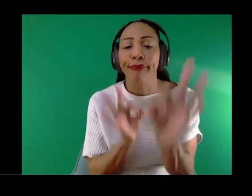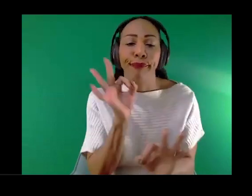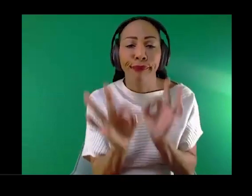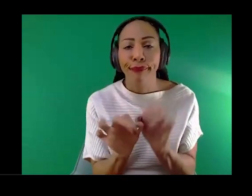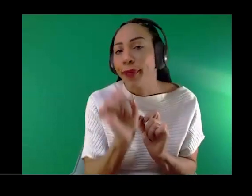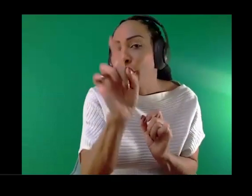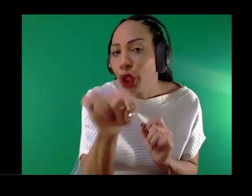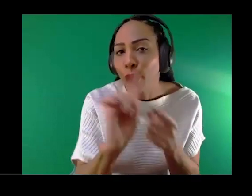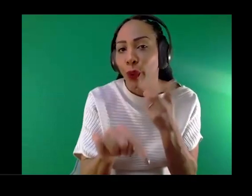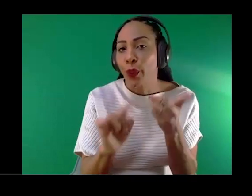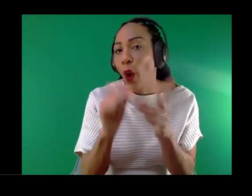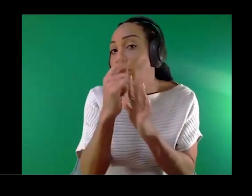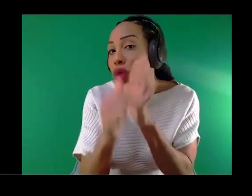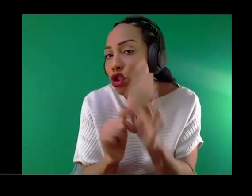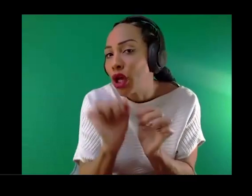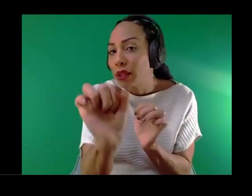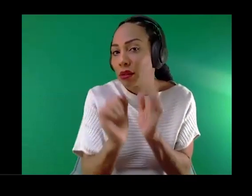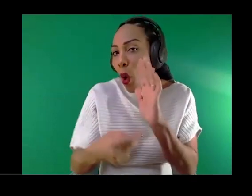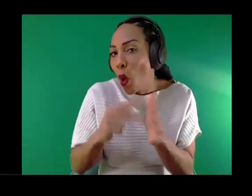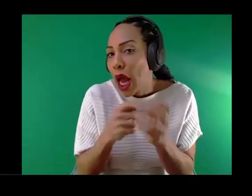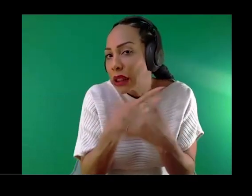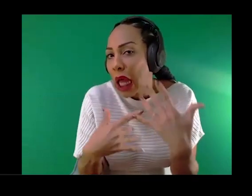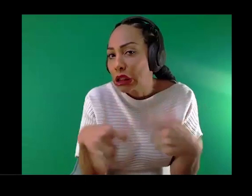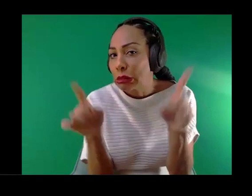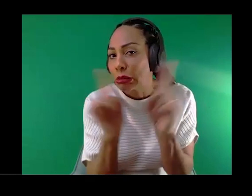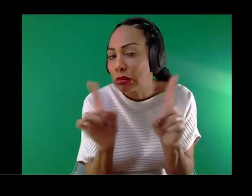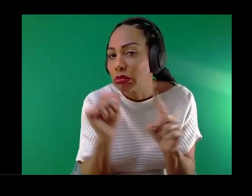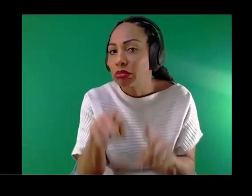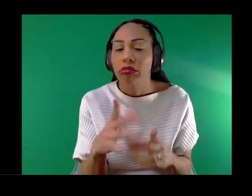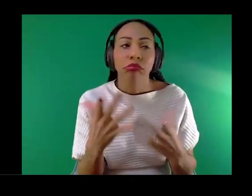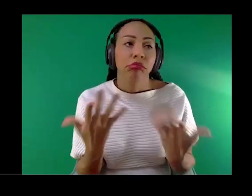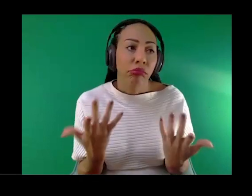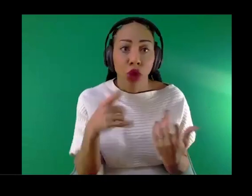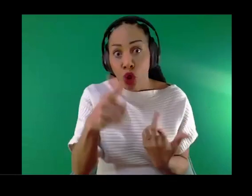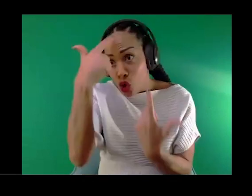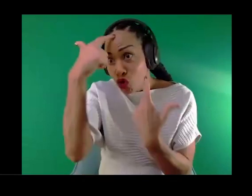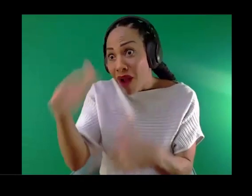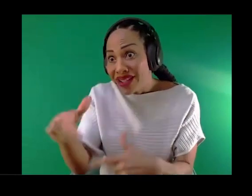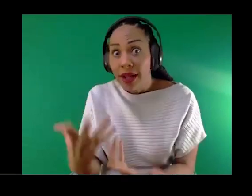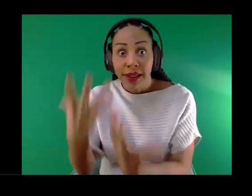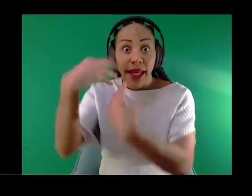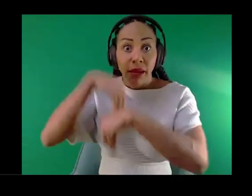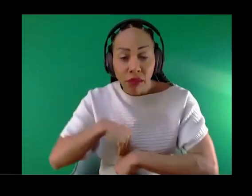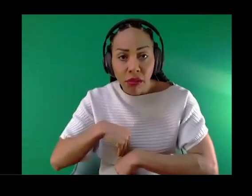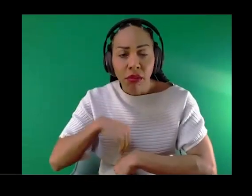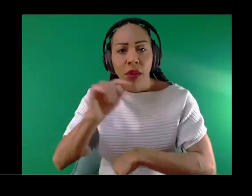organisation how it will support the development uh your professional development and the promotion